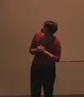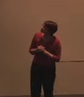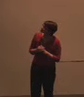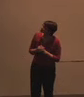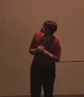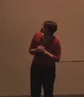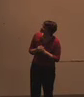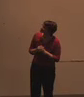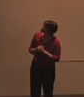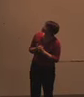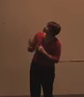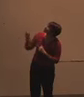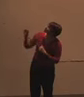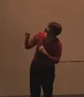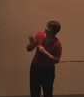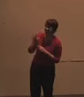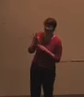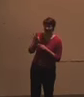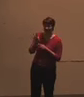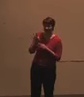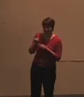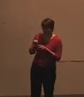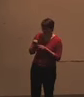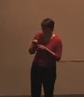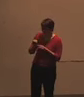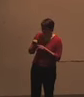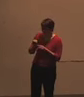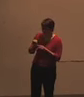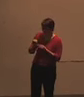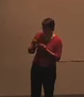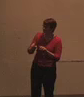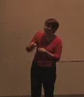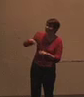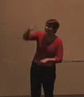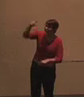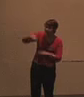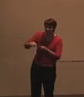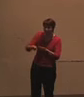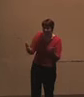This is a 9-meter high big openings, with many, many bookshelves.